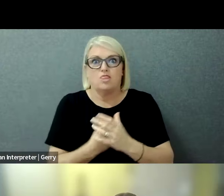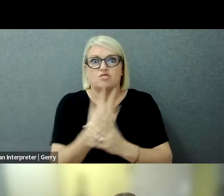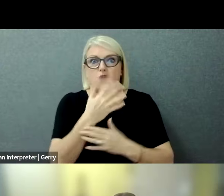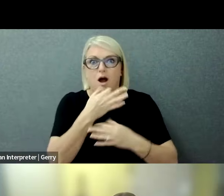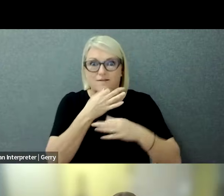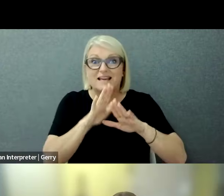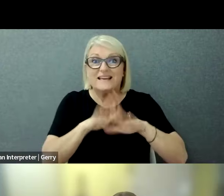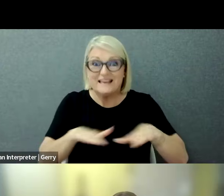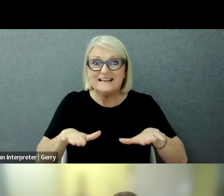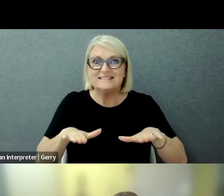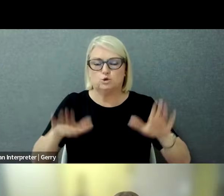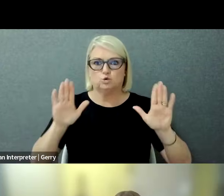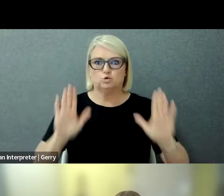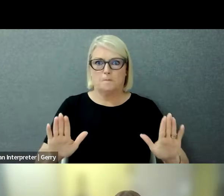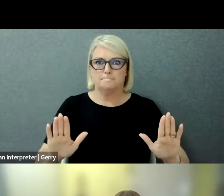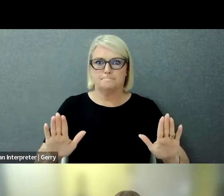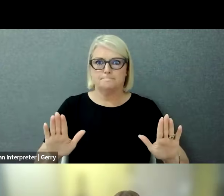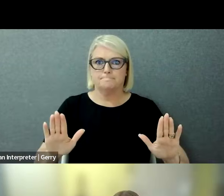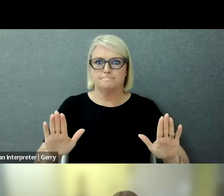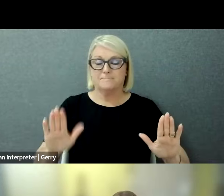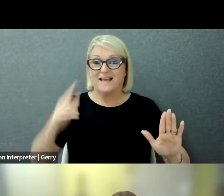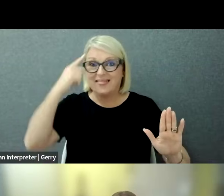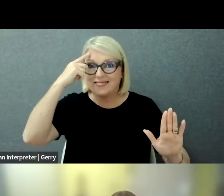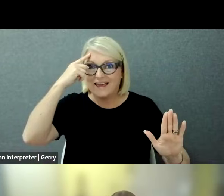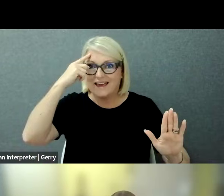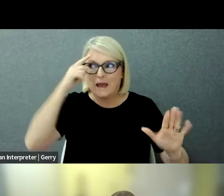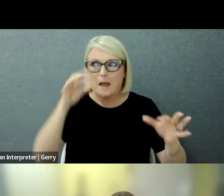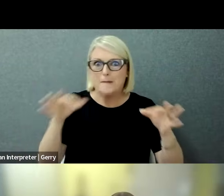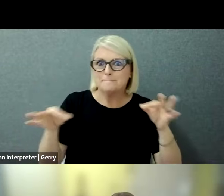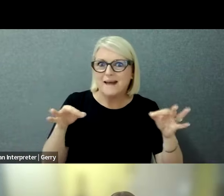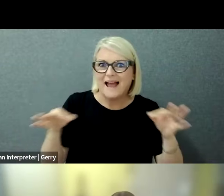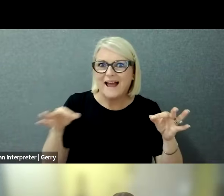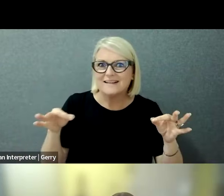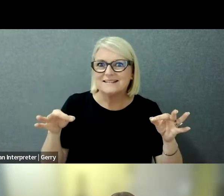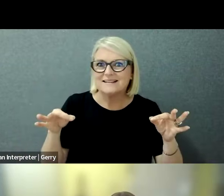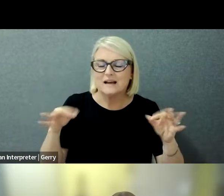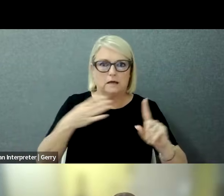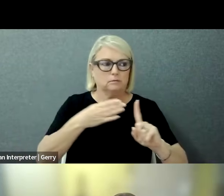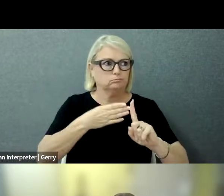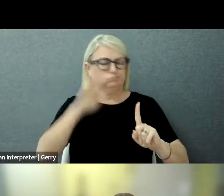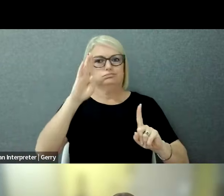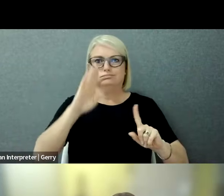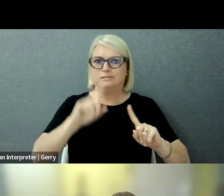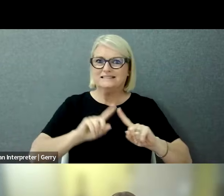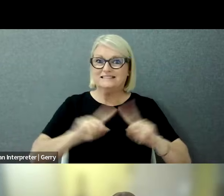but it is a moment in time to go, hmm, could we do things differently that's actually meeting need